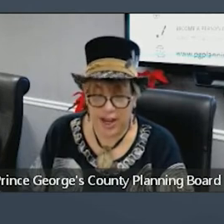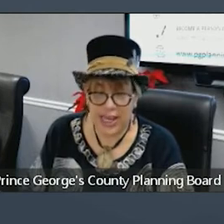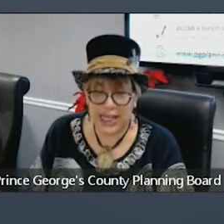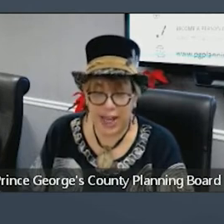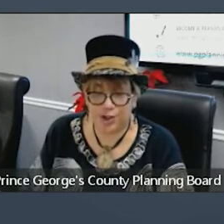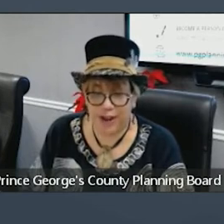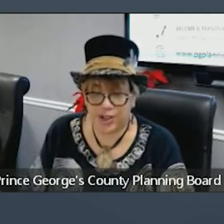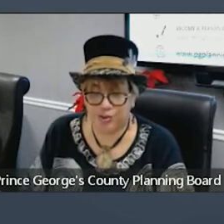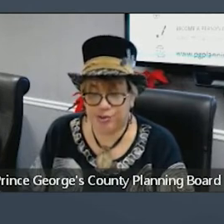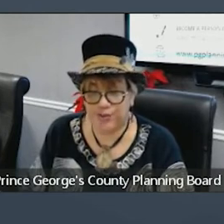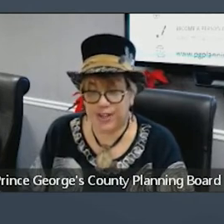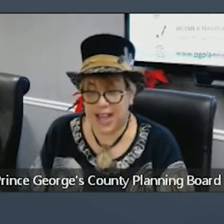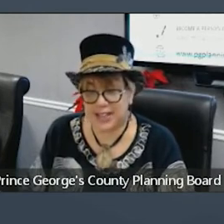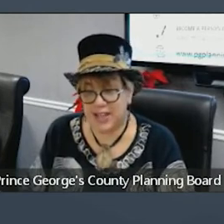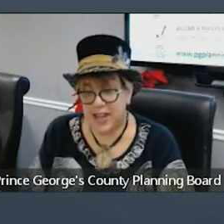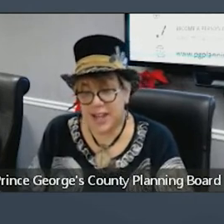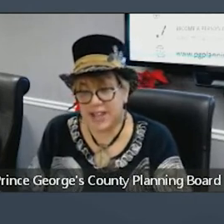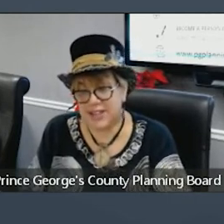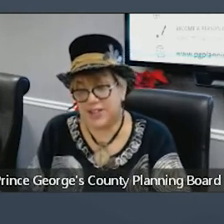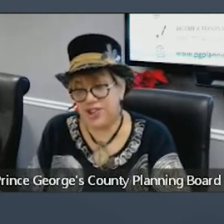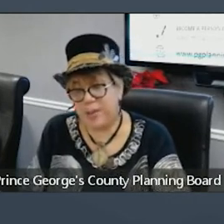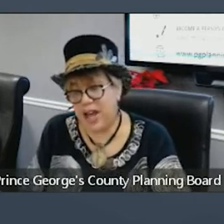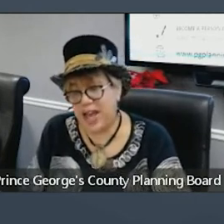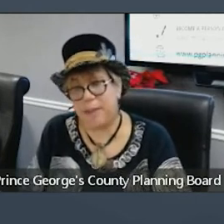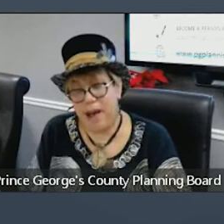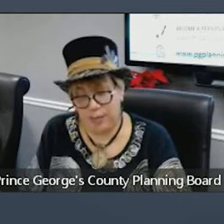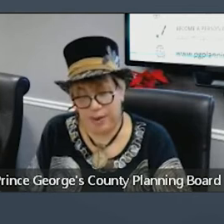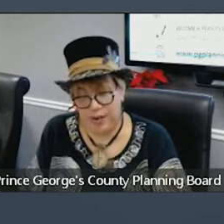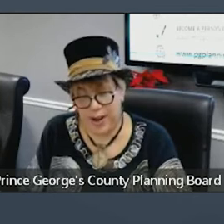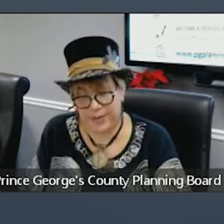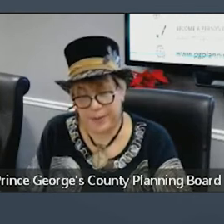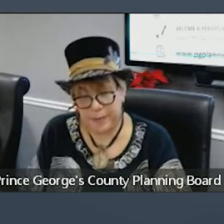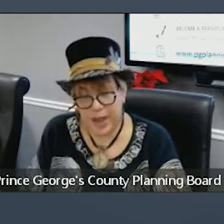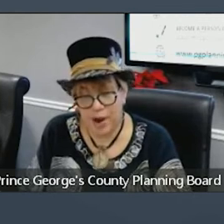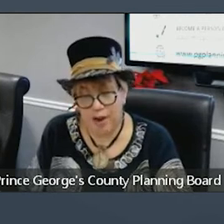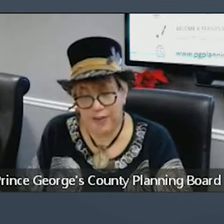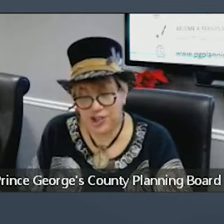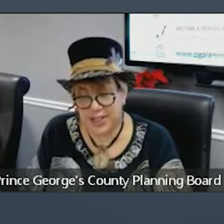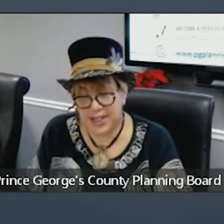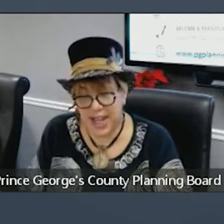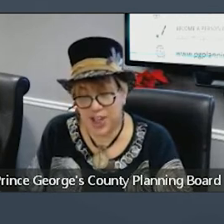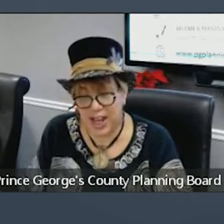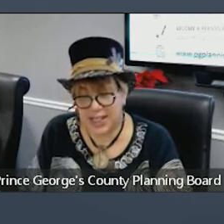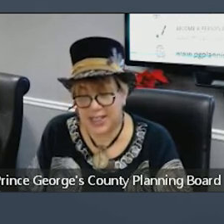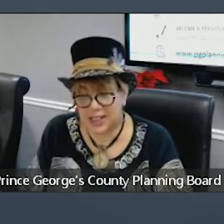He later trained crews for NASA NASA's Gemini and Apollo programs, Rafer Johnson, age 86,